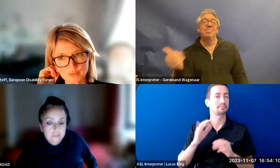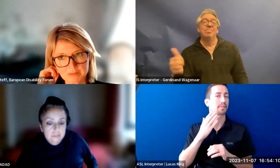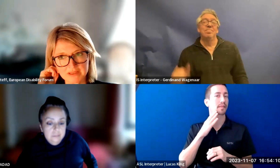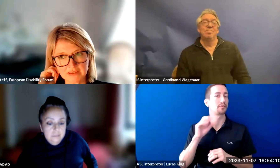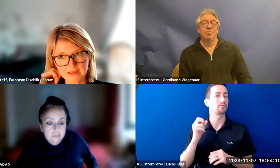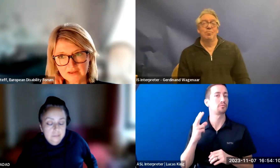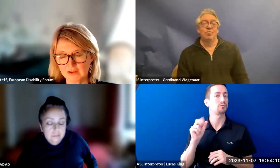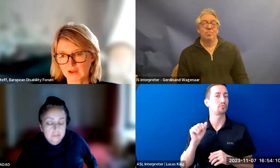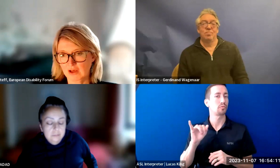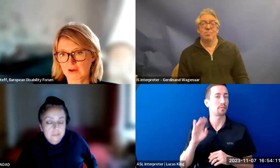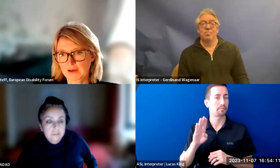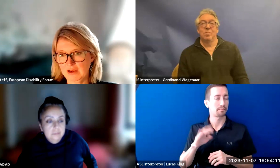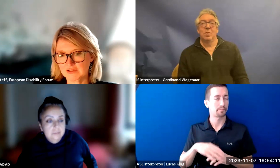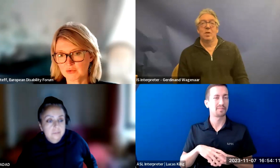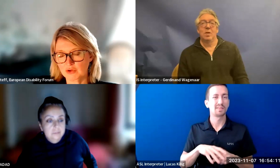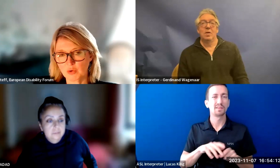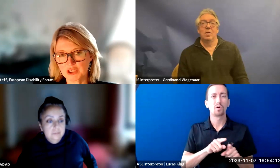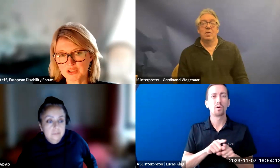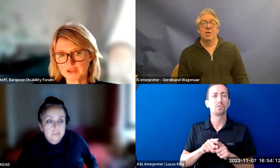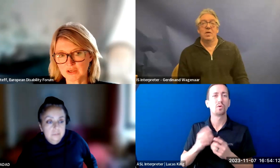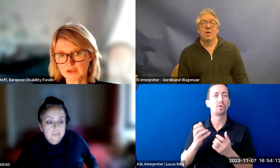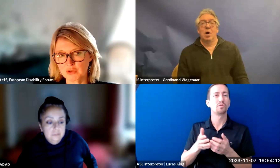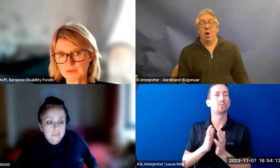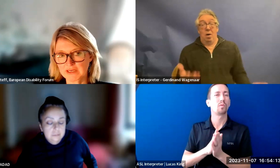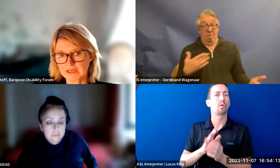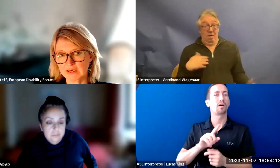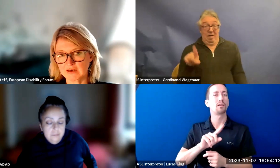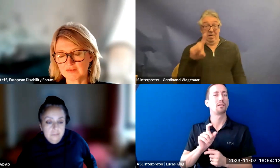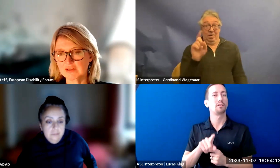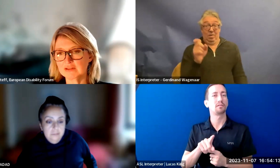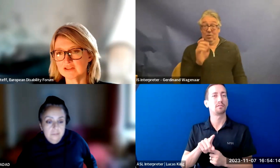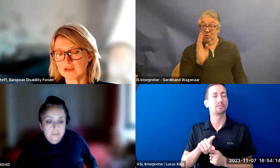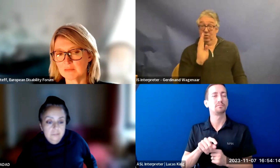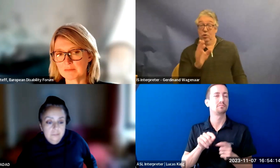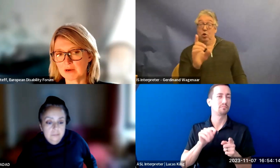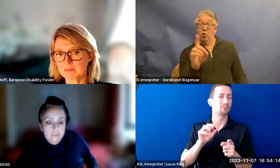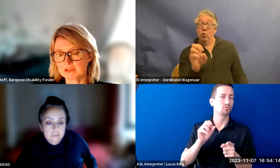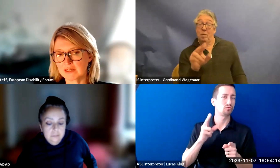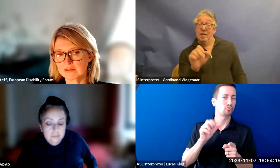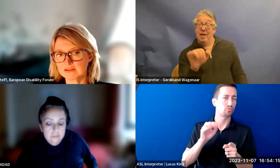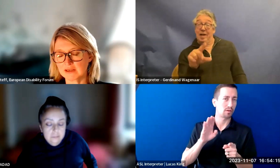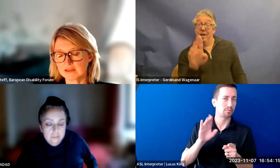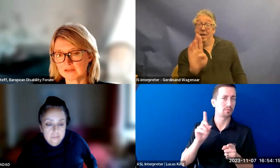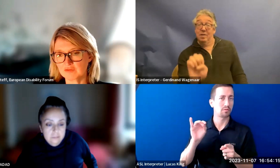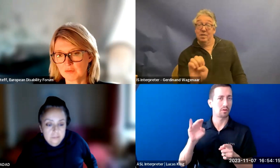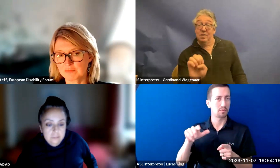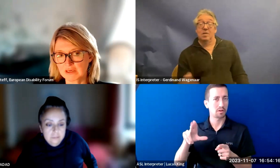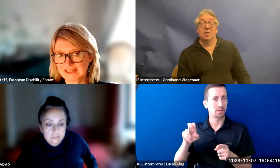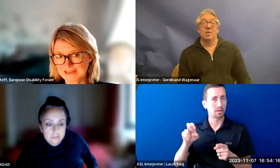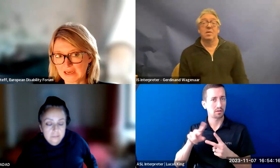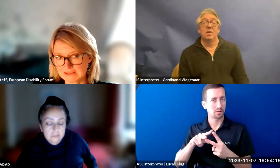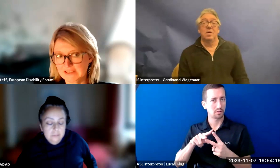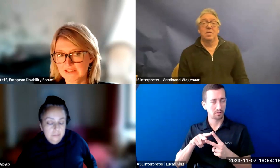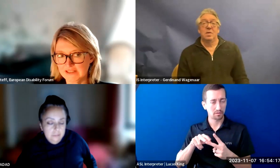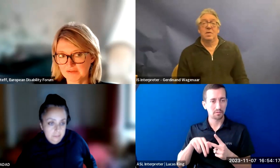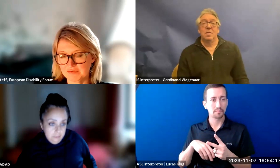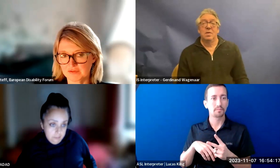Also, to ask you a question, Dominique, and I think this time I can say that at EDF